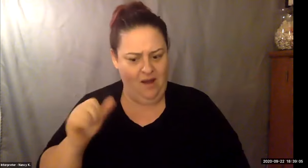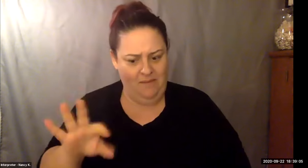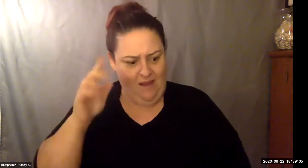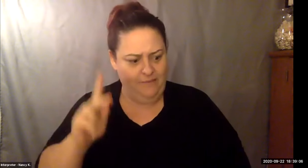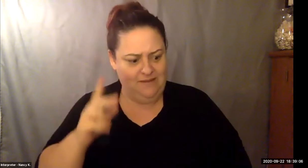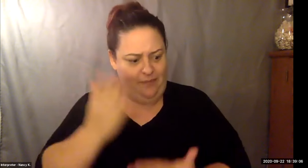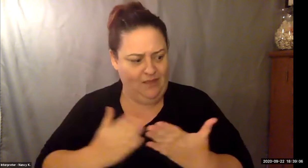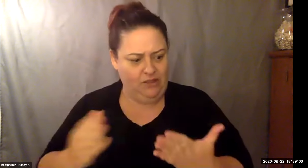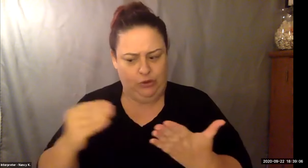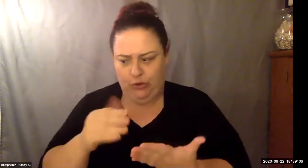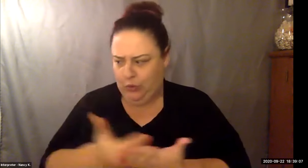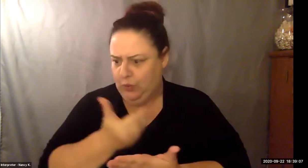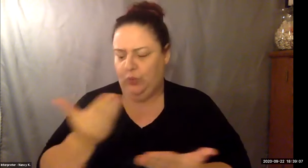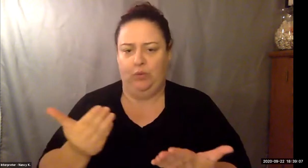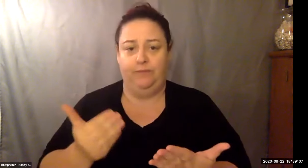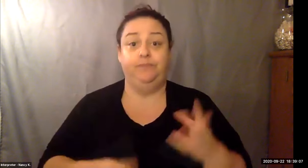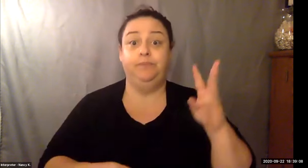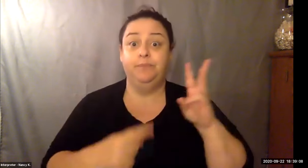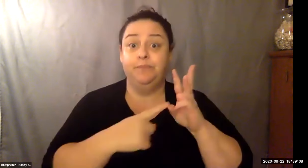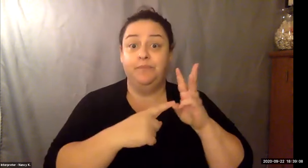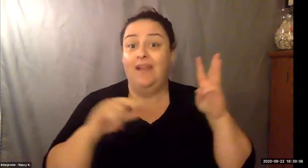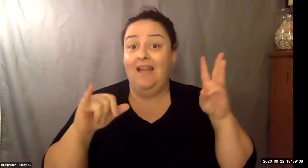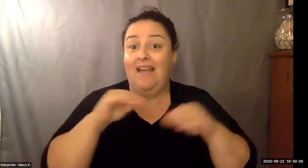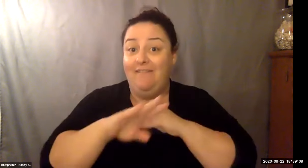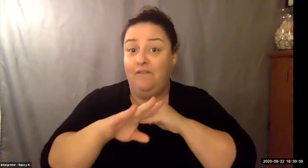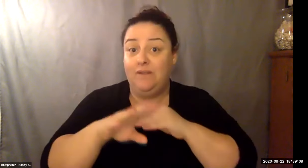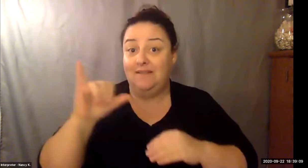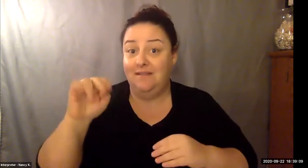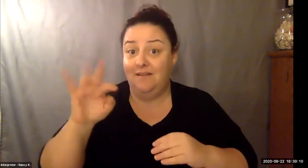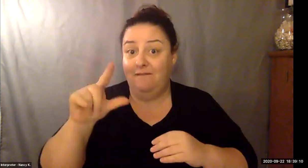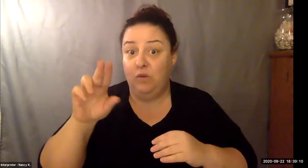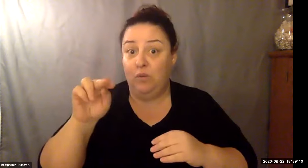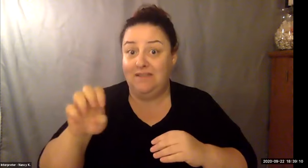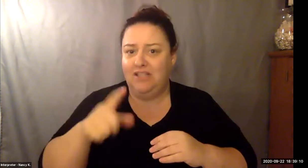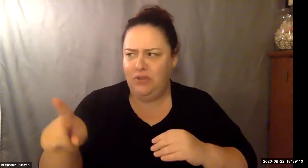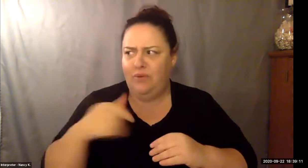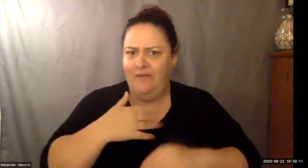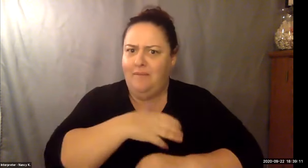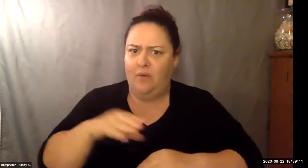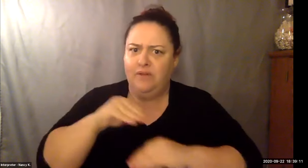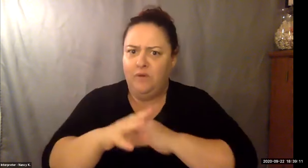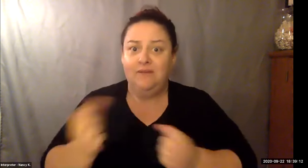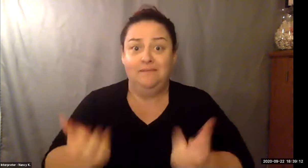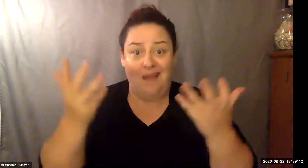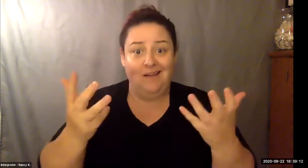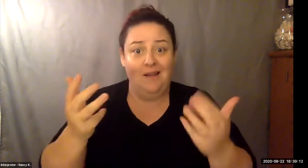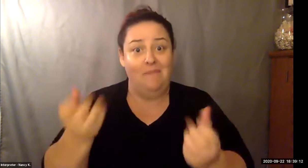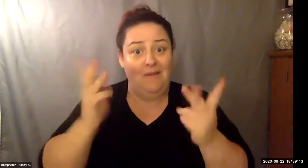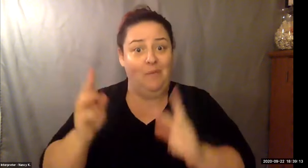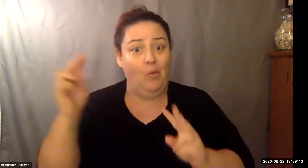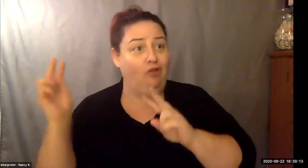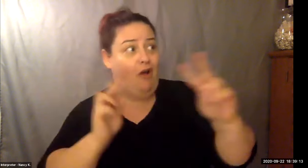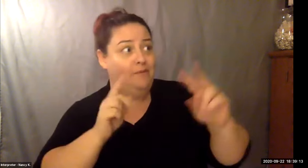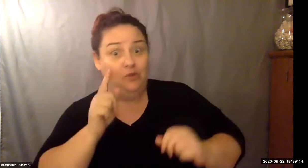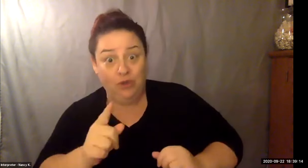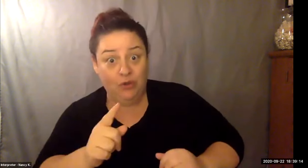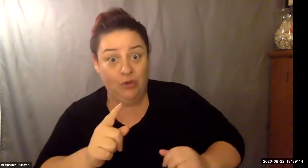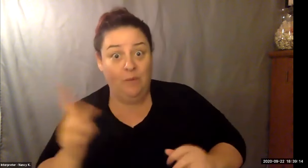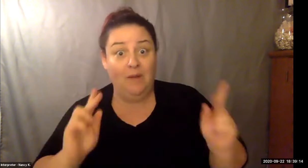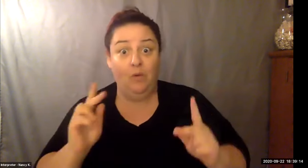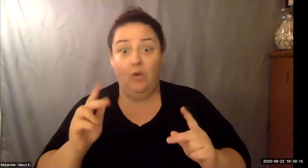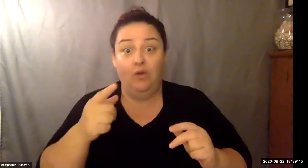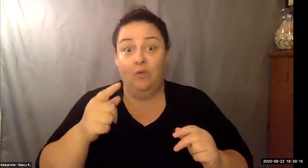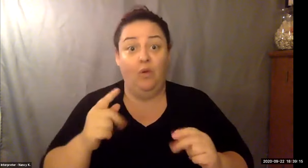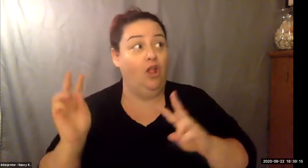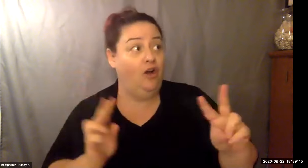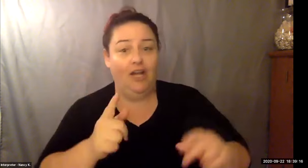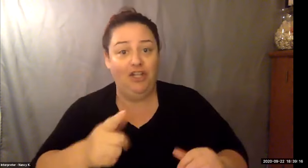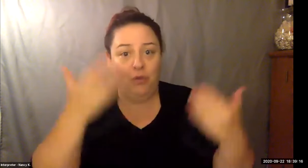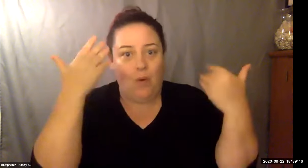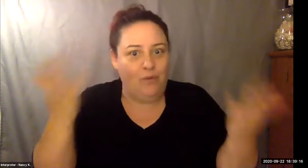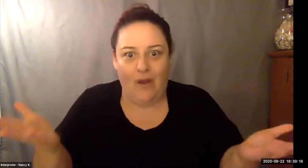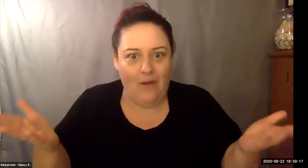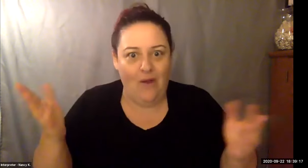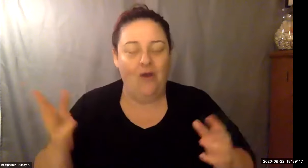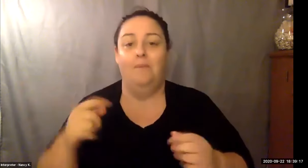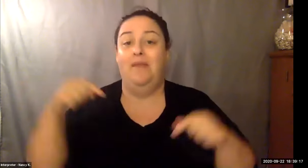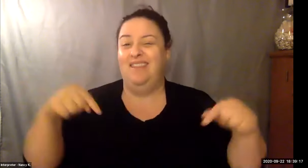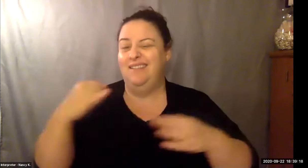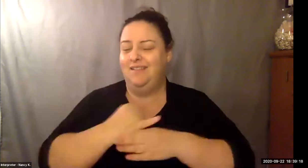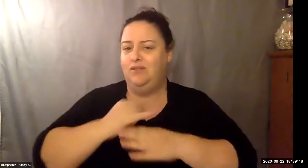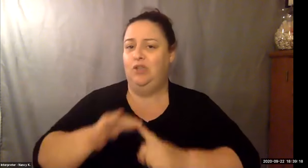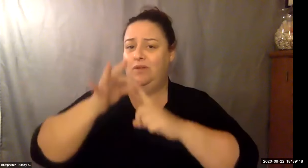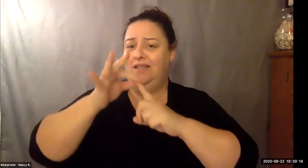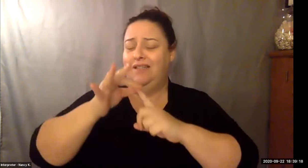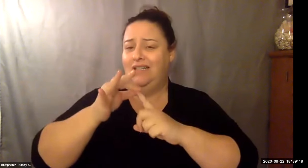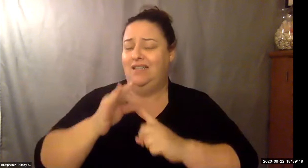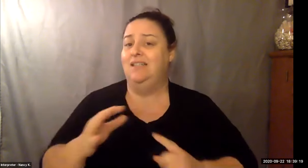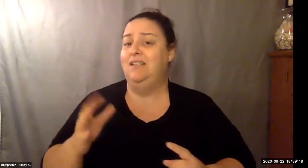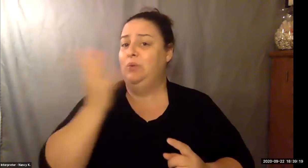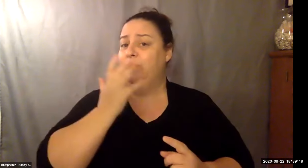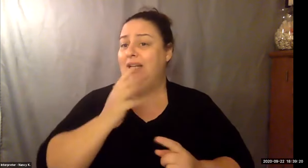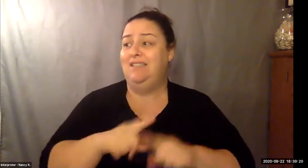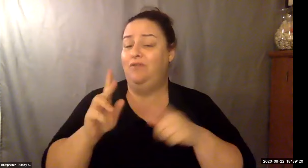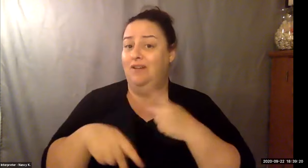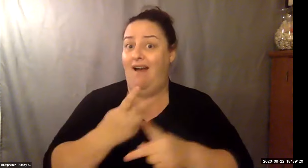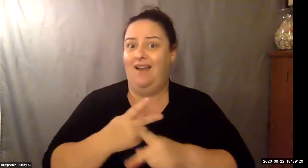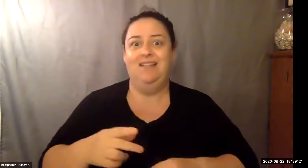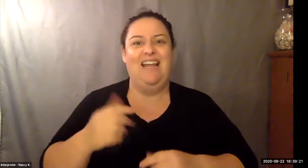Keith Wolling: And that's global and we we identify students we interview them and then each person on the board will take a student and mentor them through their last year college. So last year, my three students graduated all had jobs.